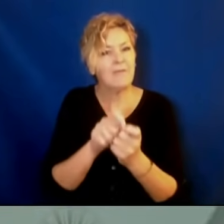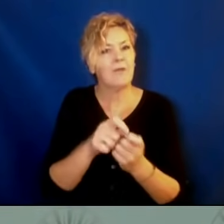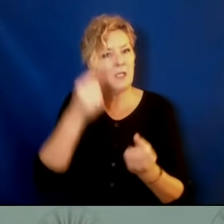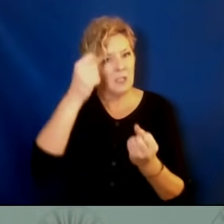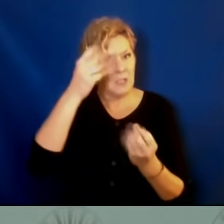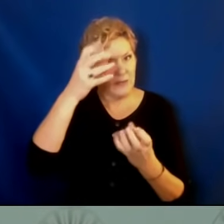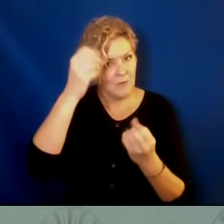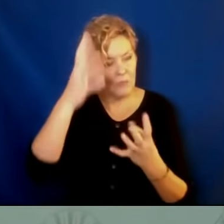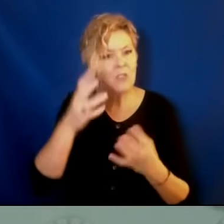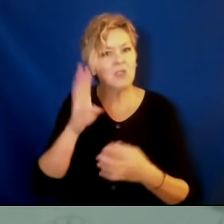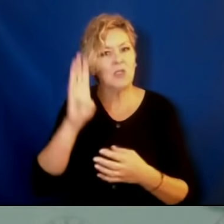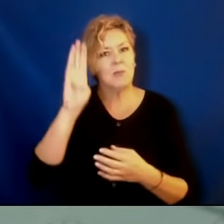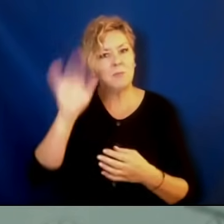in as granular a way as possible.